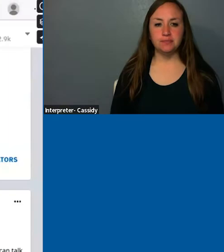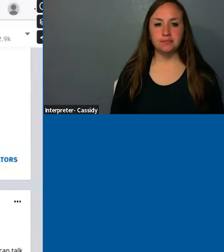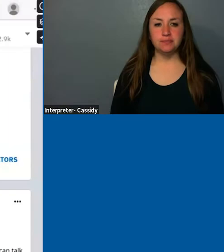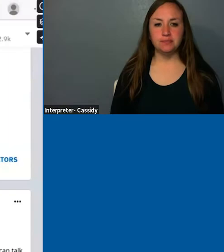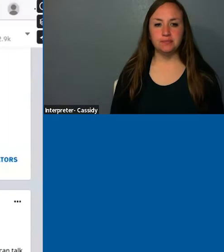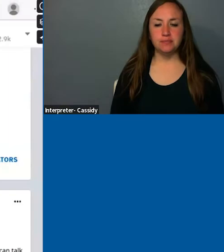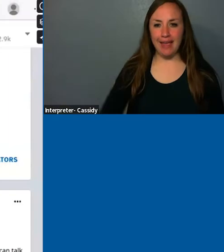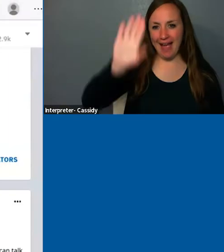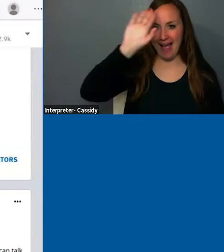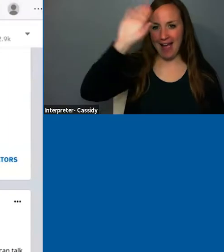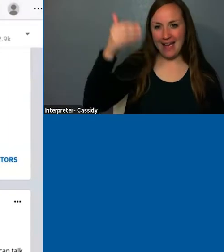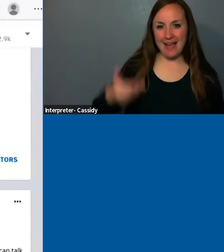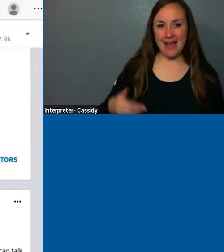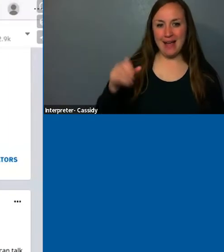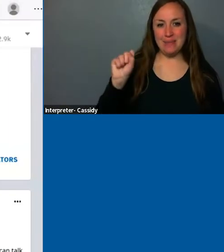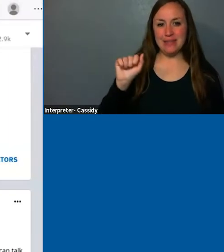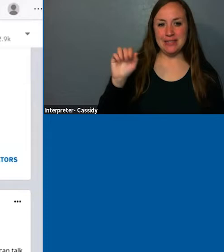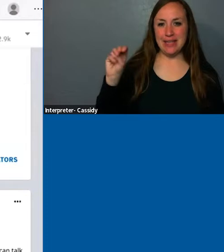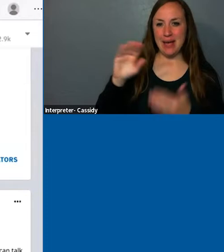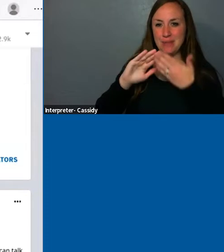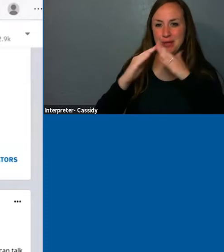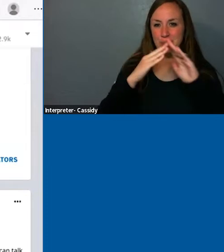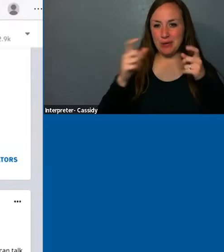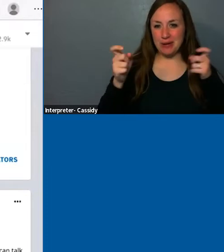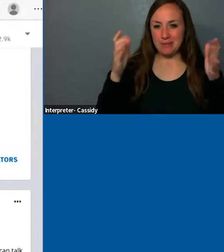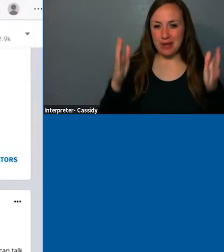[Sam] Hi, I'm Sam, the Community Manager at Fable Tech Labs.